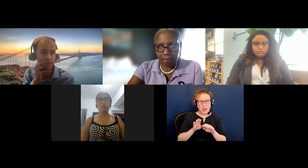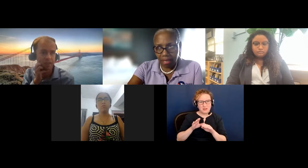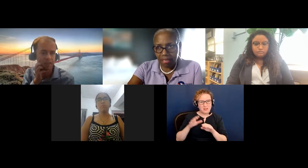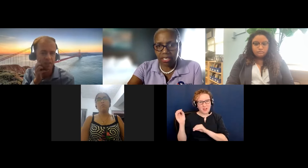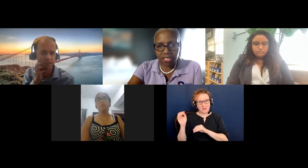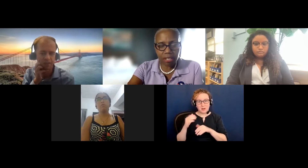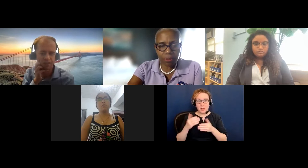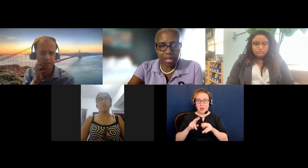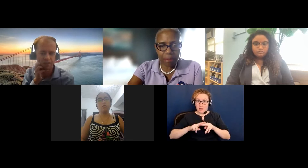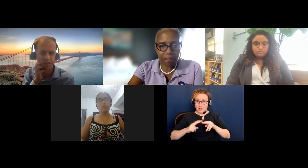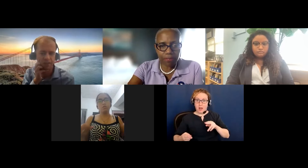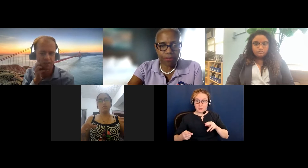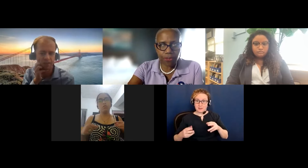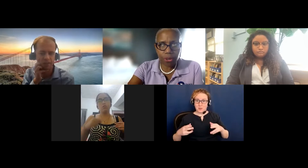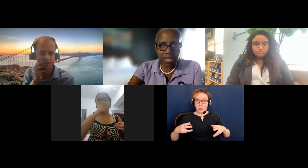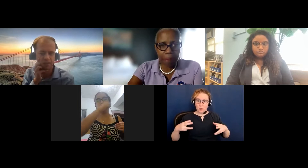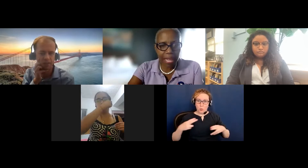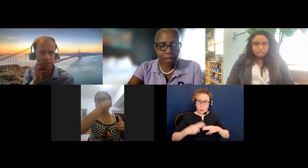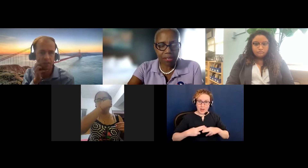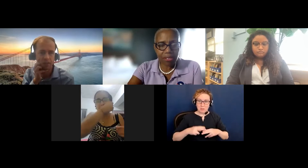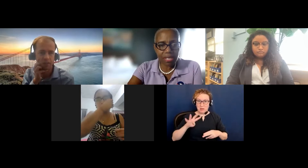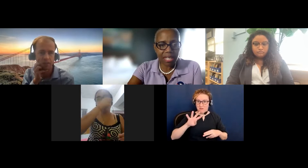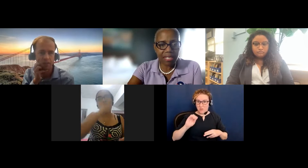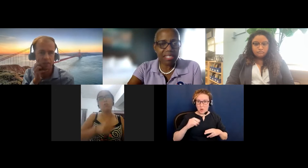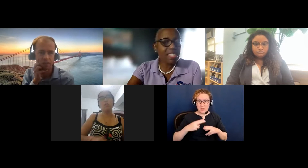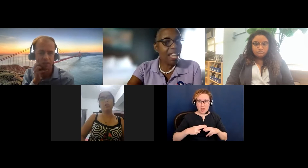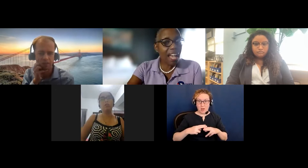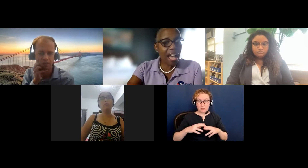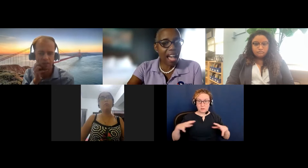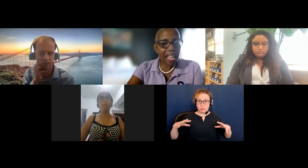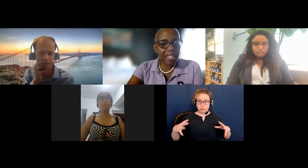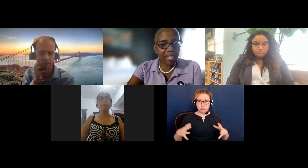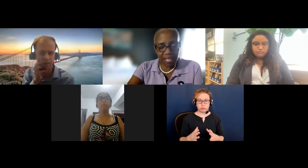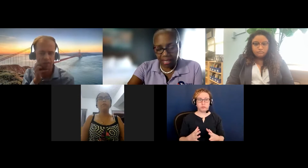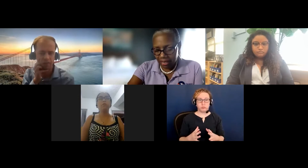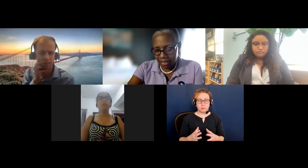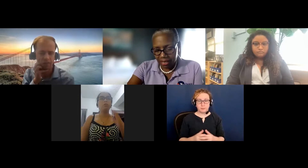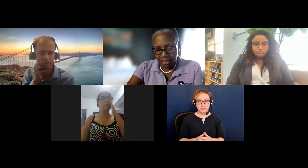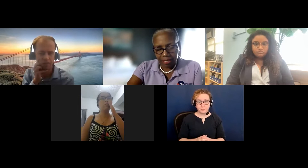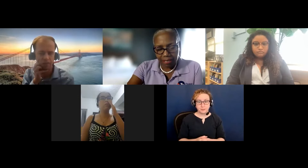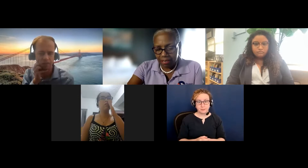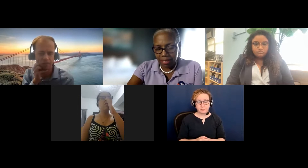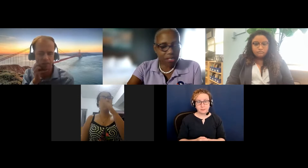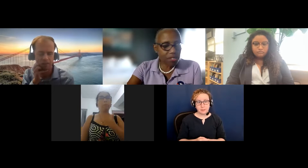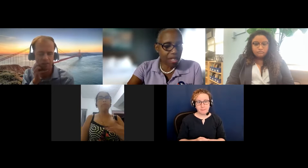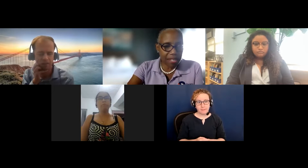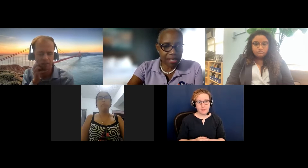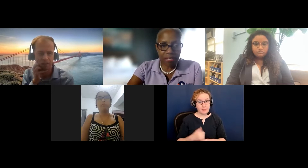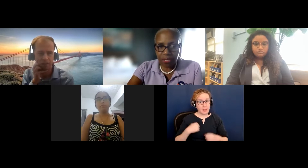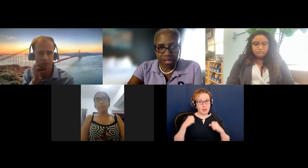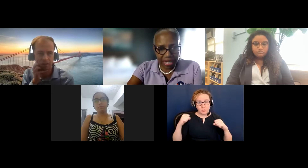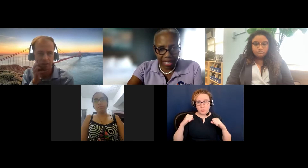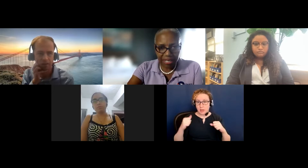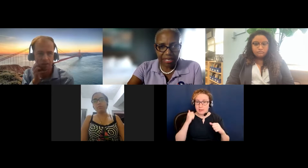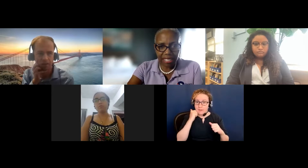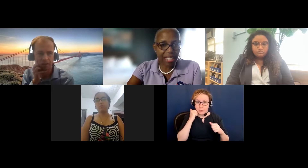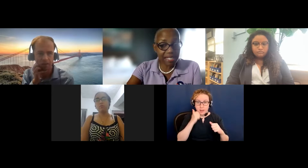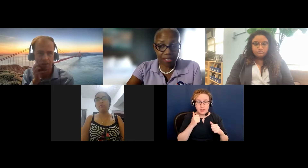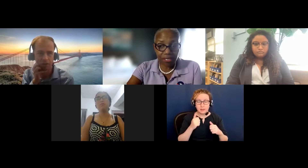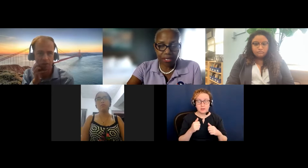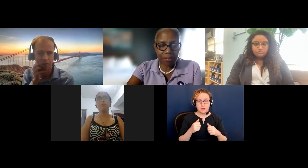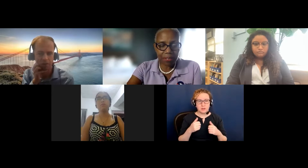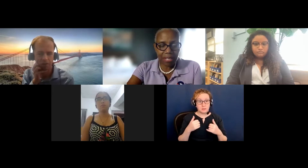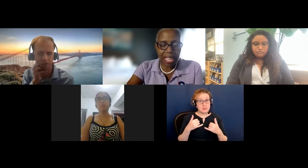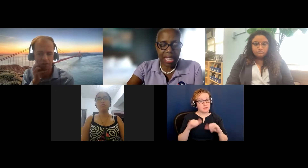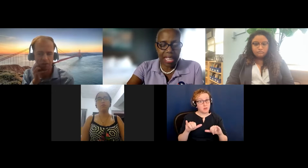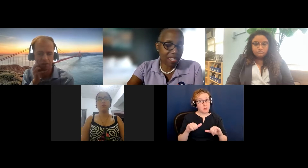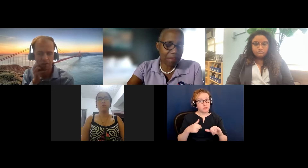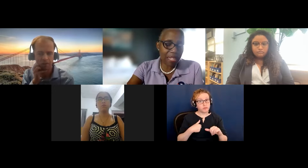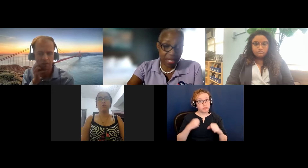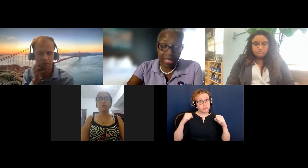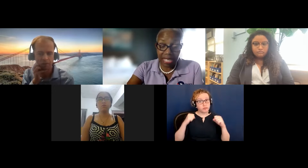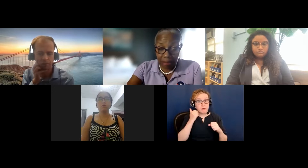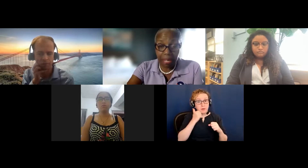a good chunk of wage, about what he pounds, and I have exercised every day. I still do. It did make